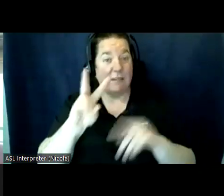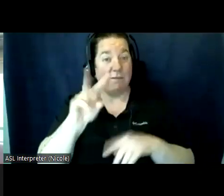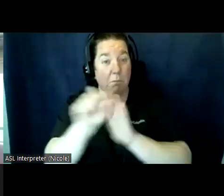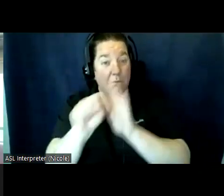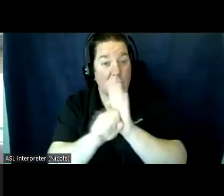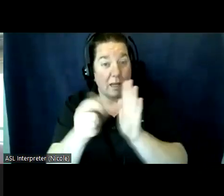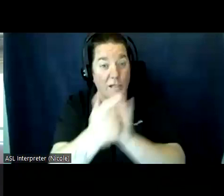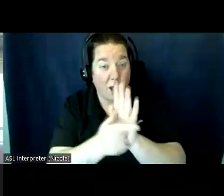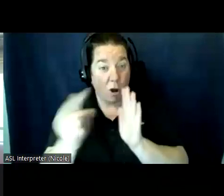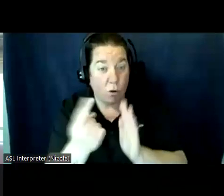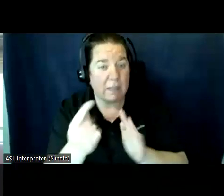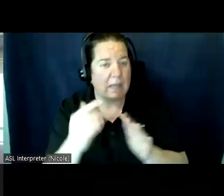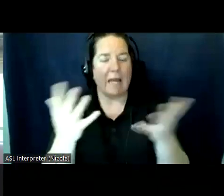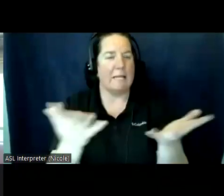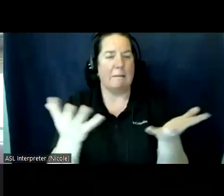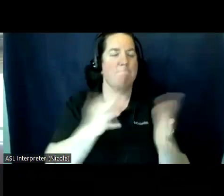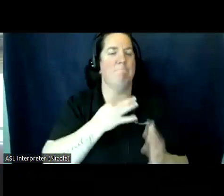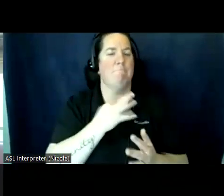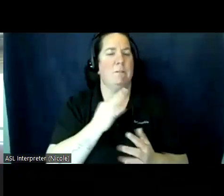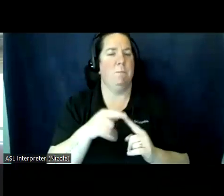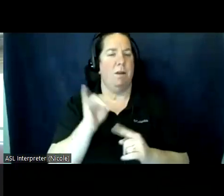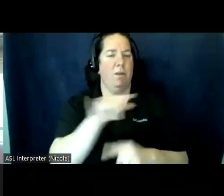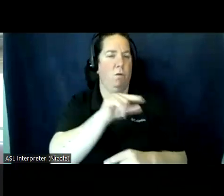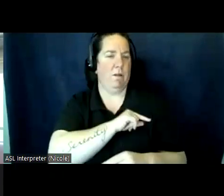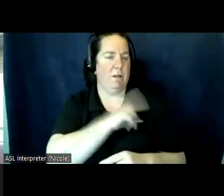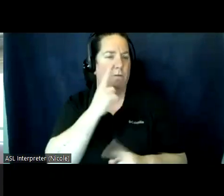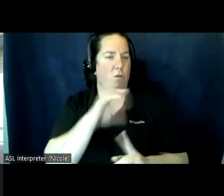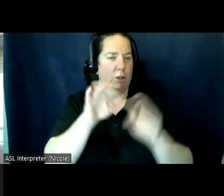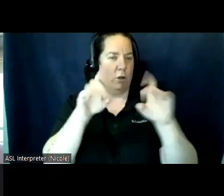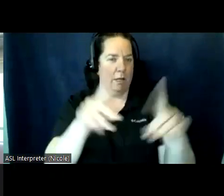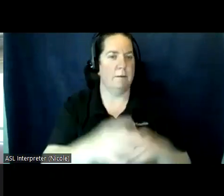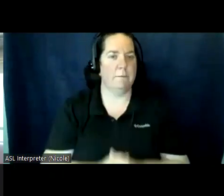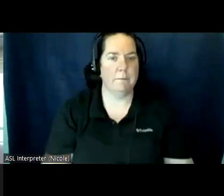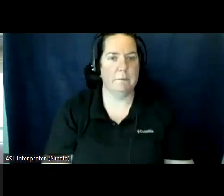bit more about that in terms of a child's qualification for special ed? To be honest,